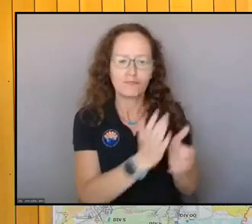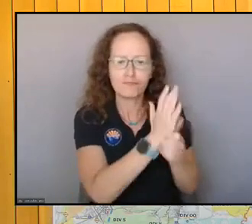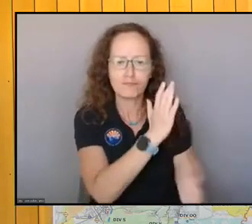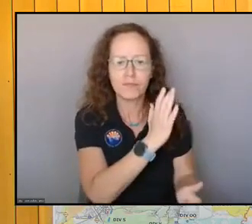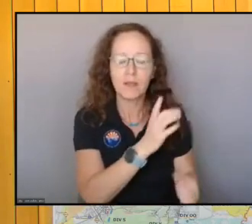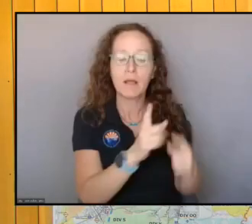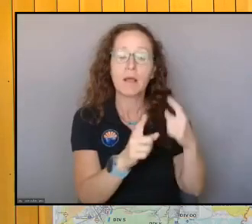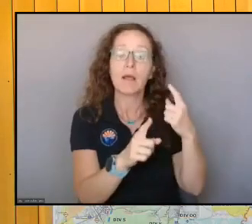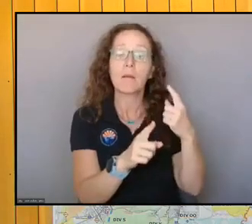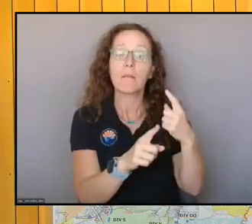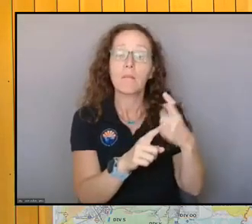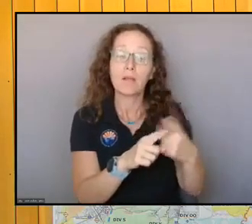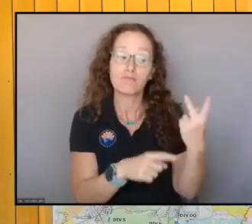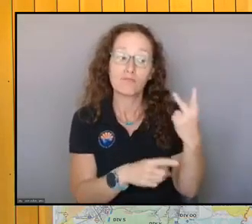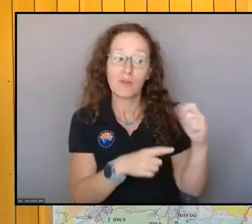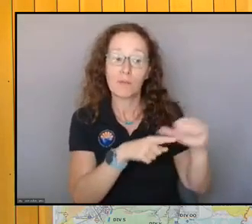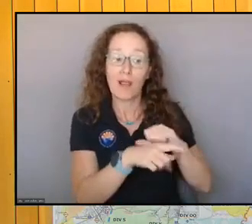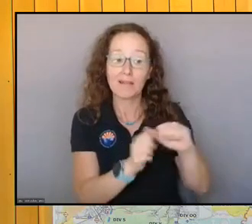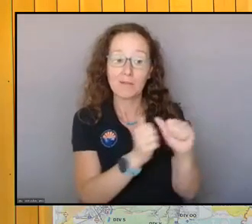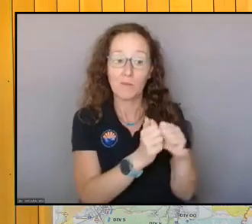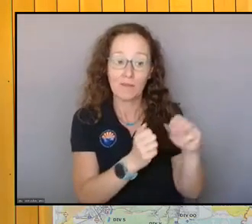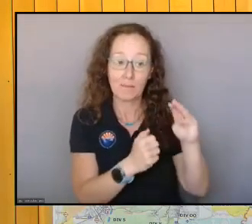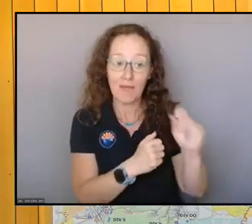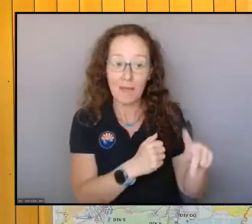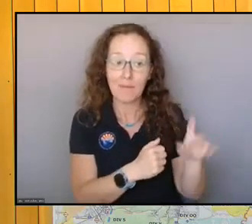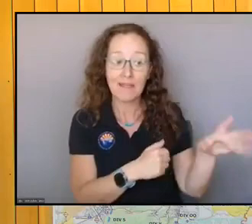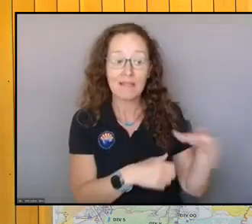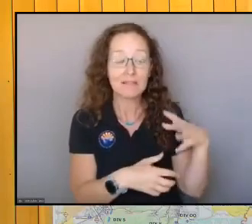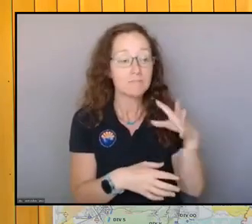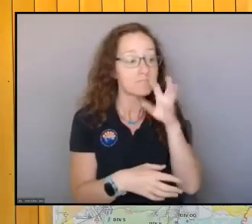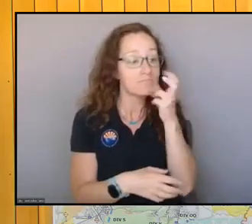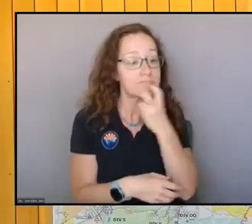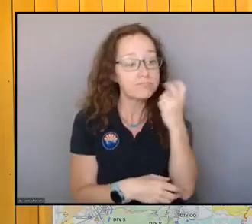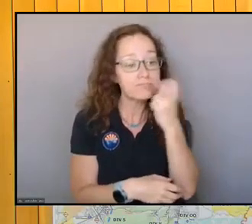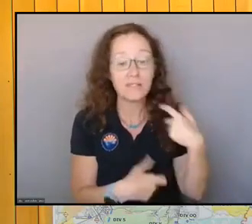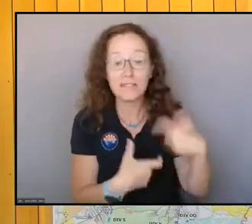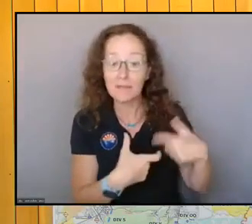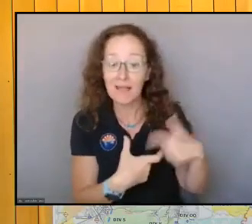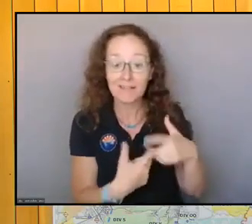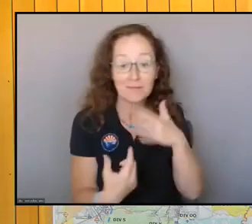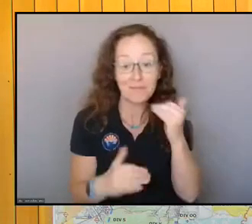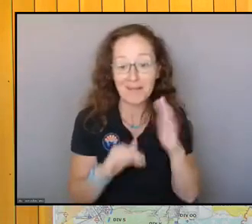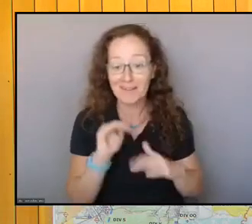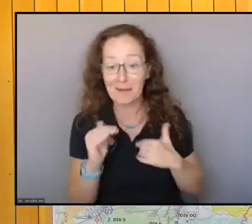AS WE WERE PRACTICING, HIS SPANISH IS BETTER AT PRONOUNCING THE WORDS THAN MINE IS AFTER TWO WEEKS.